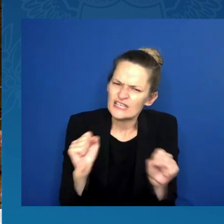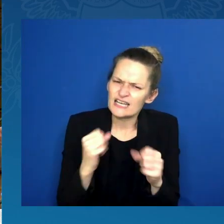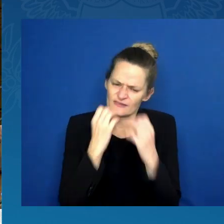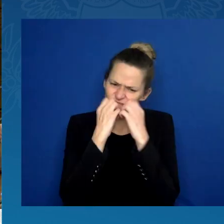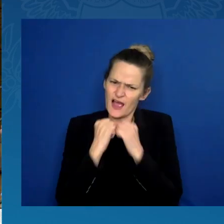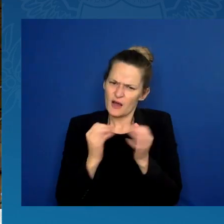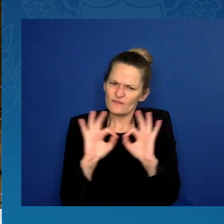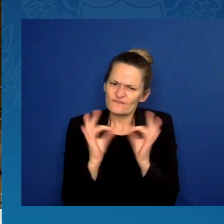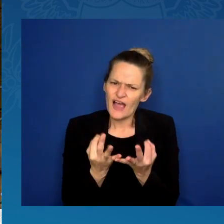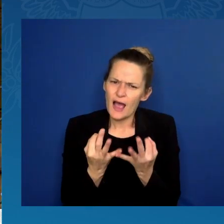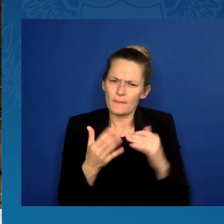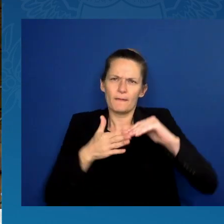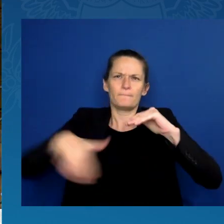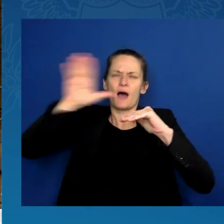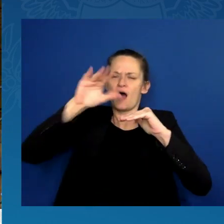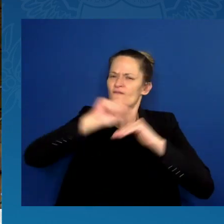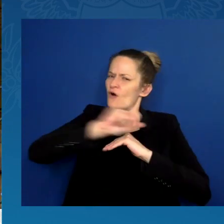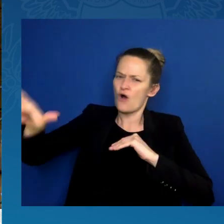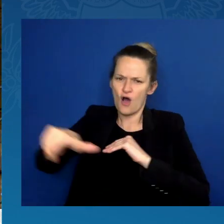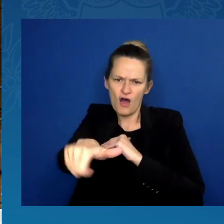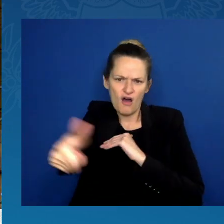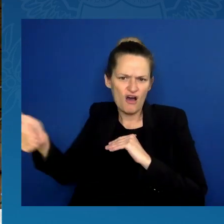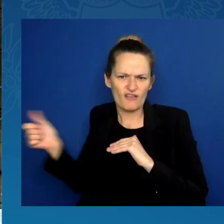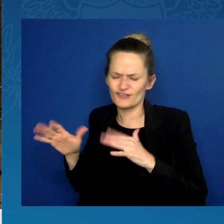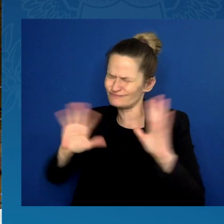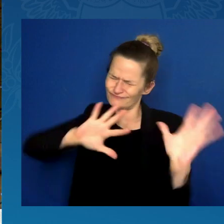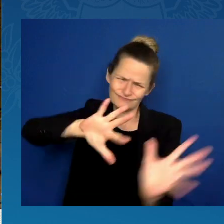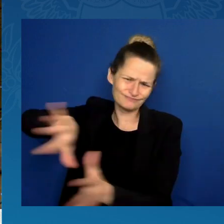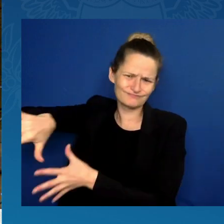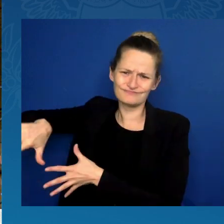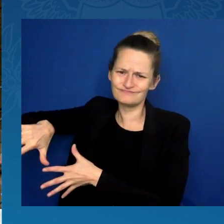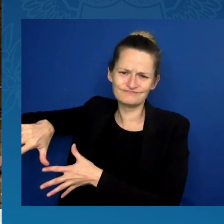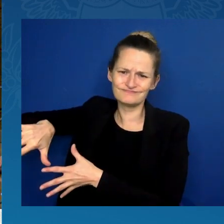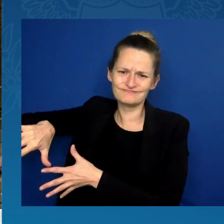And no government law should enter a woman's body or any person's body.